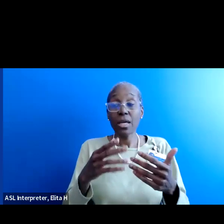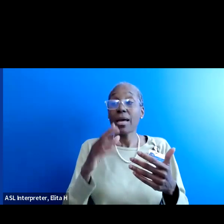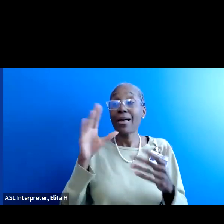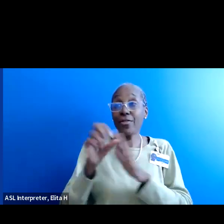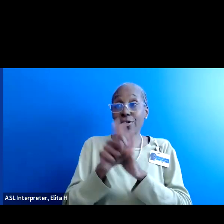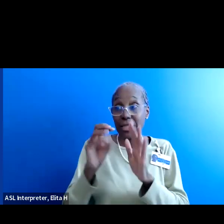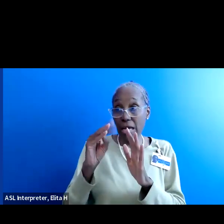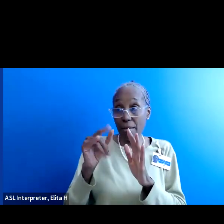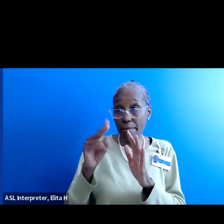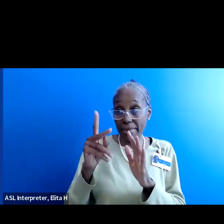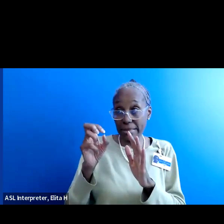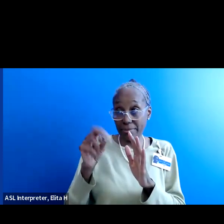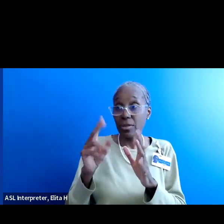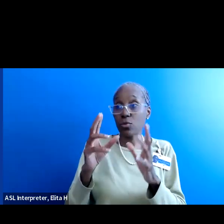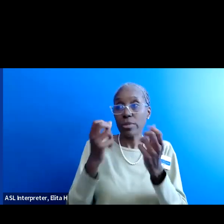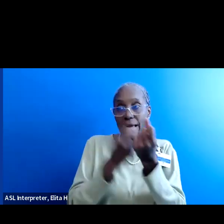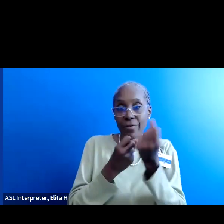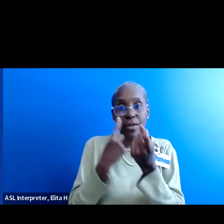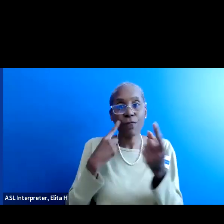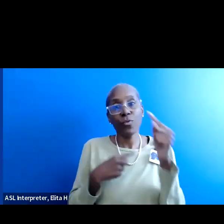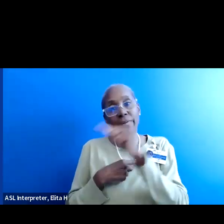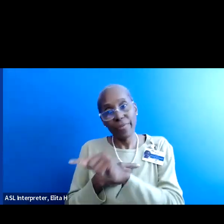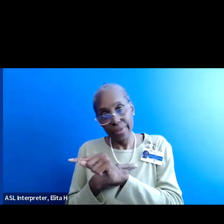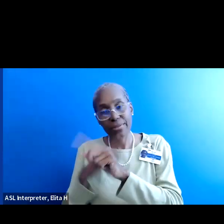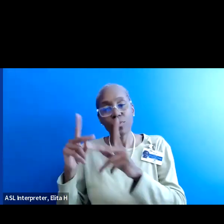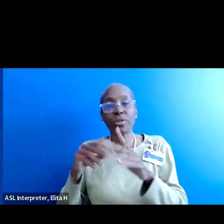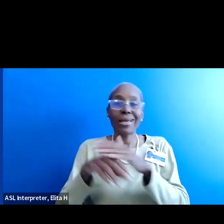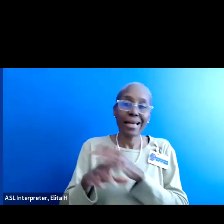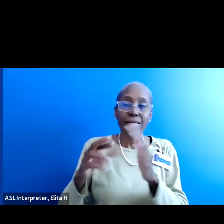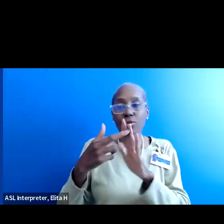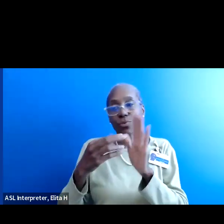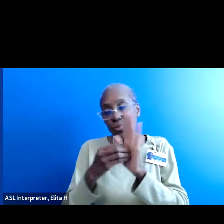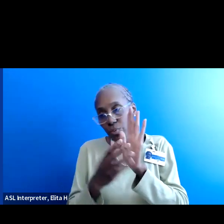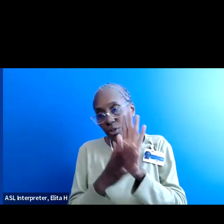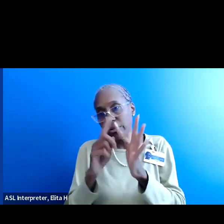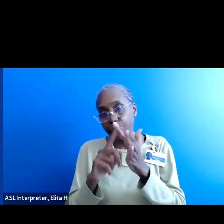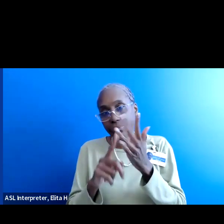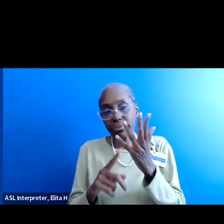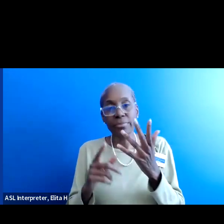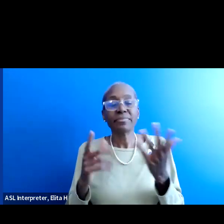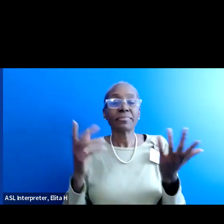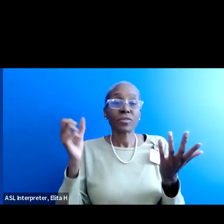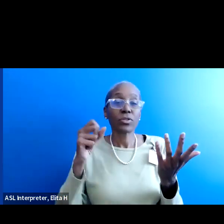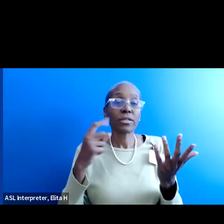advocate on behalf of this resident, access records as needed, and so on. So yes, absolutely.